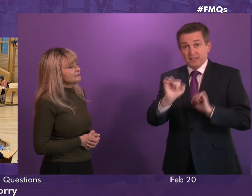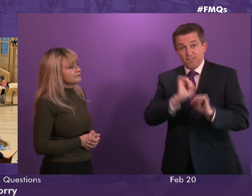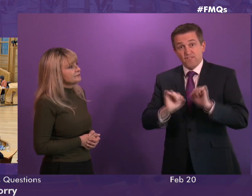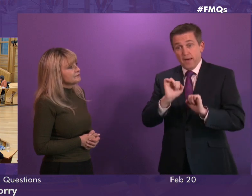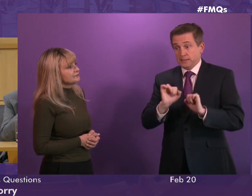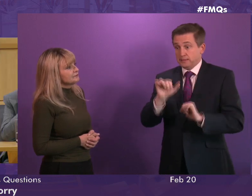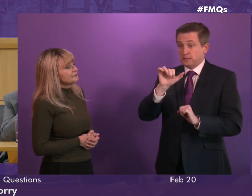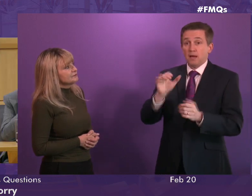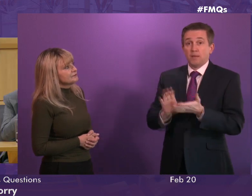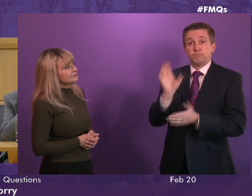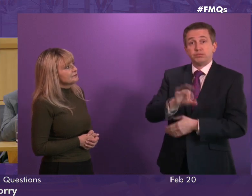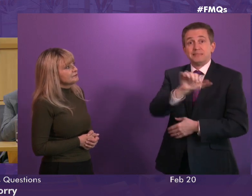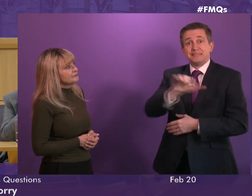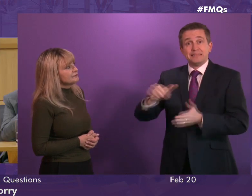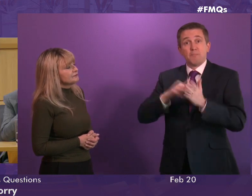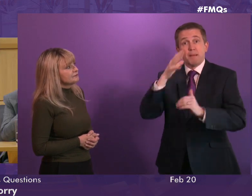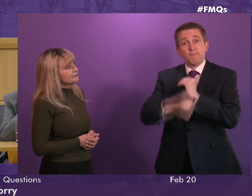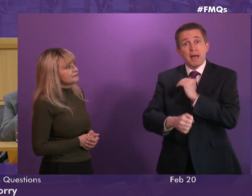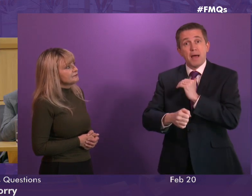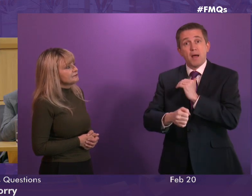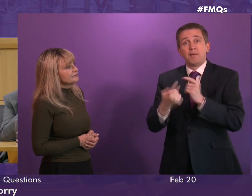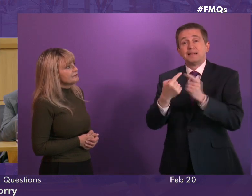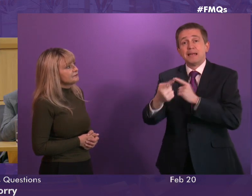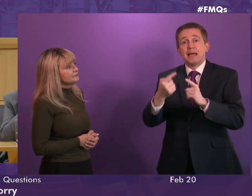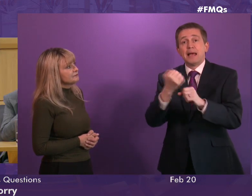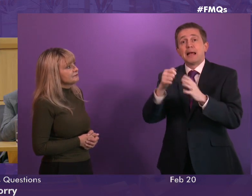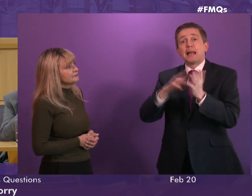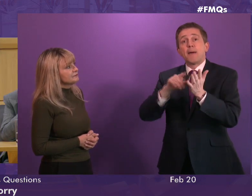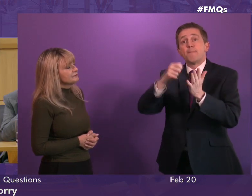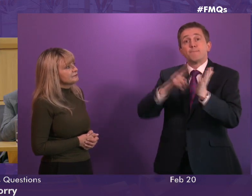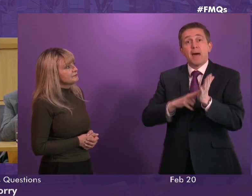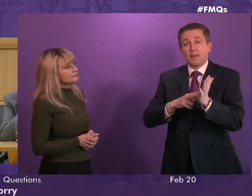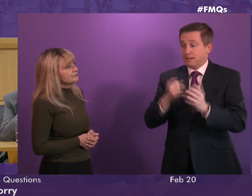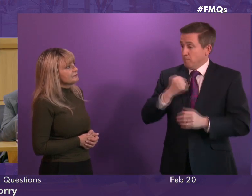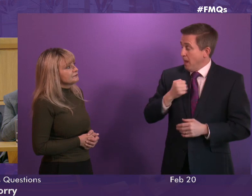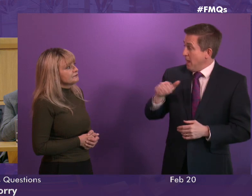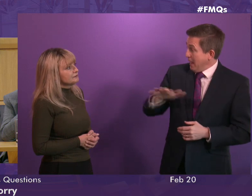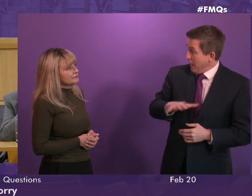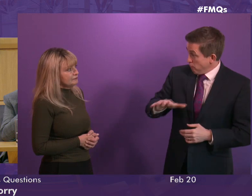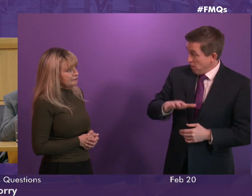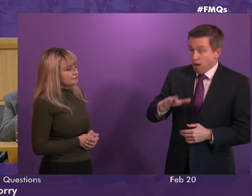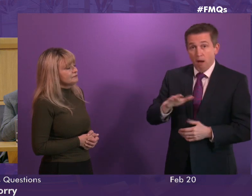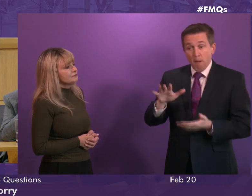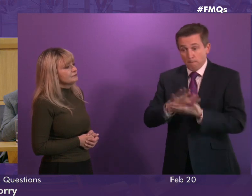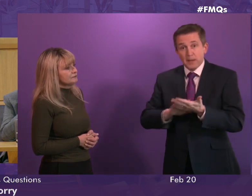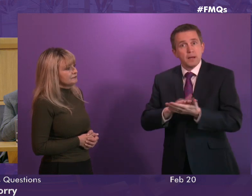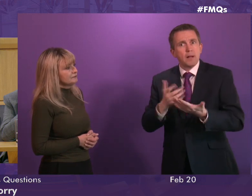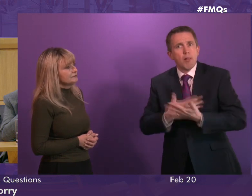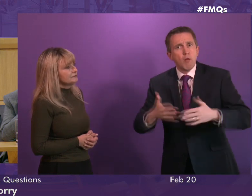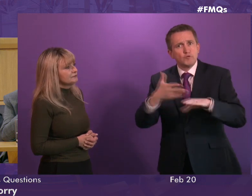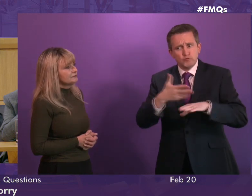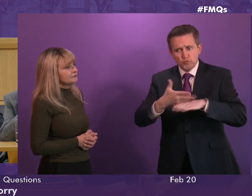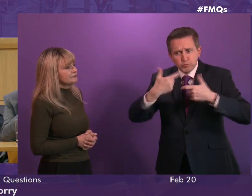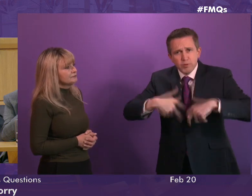£63 million into pier facilities at Glen Mallan on Loch Long in my local area, which will create and sustain many jobs for the local community.